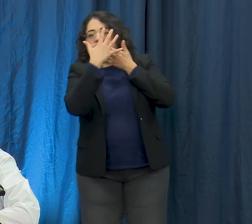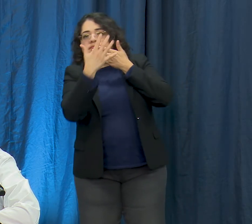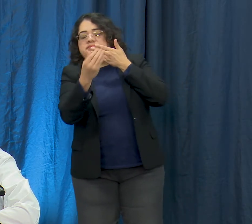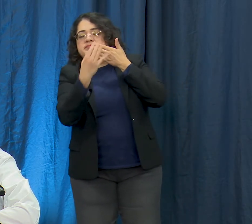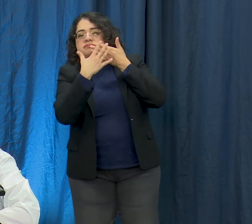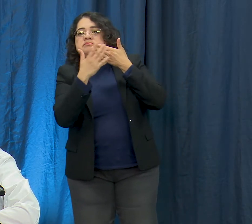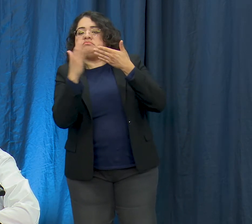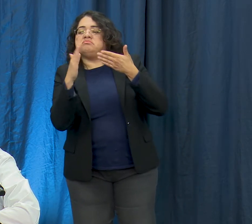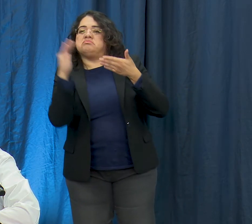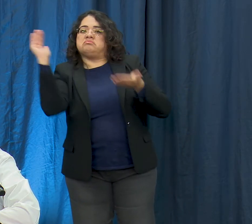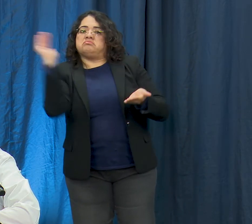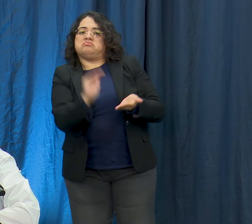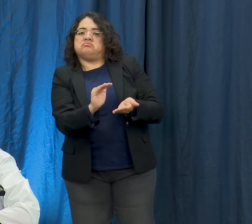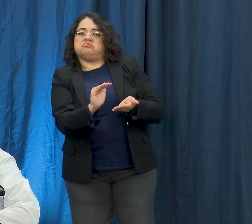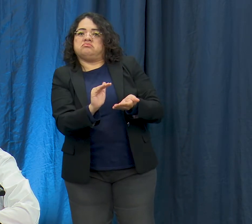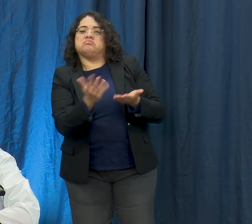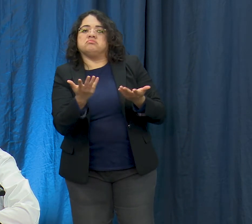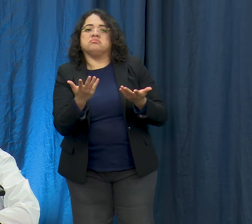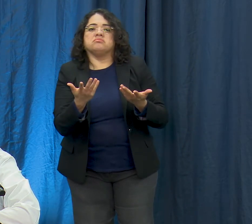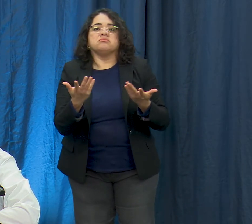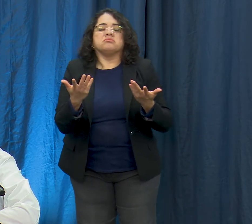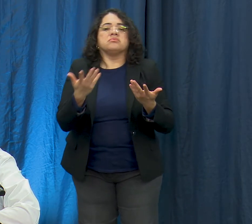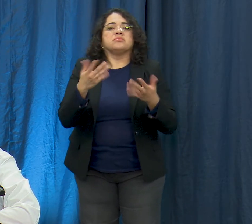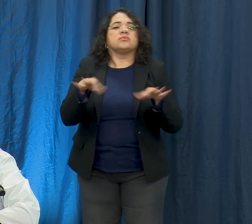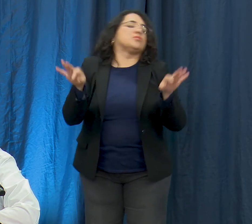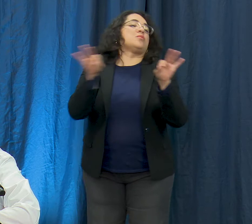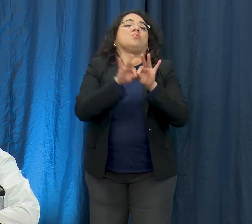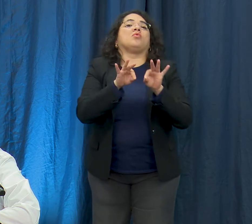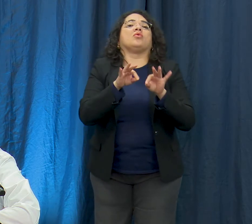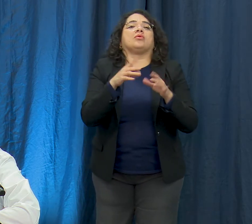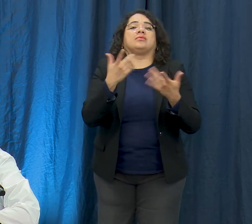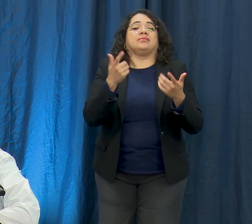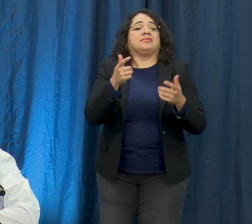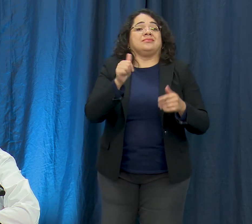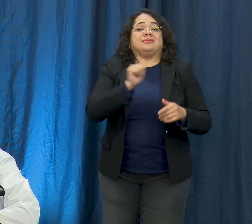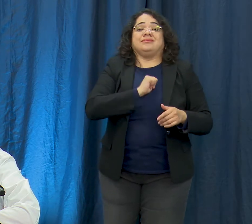someone else and we know that you could be contagious when you don't have